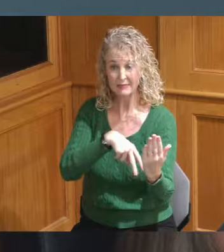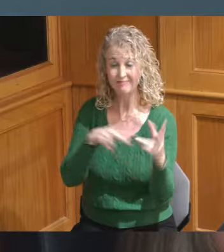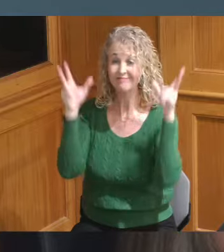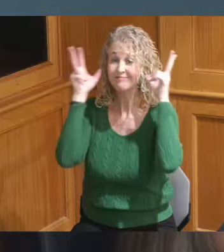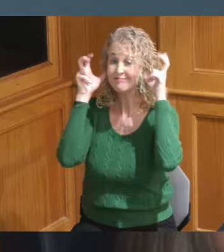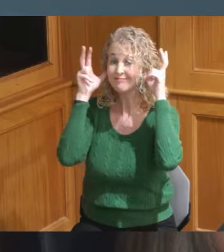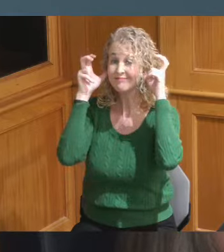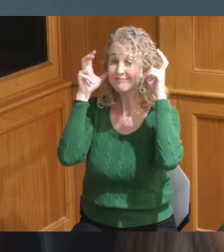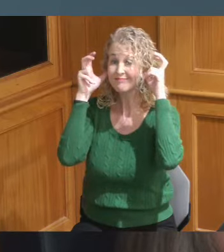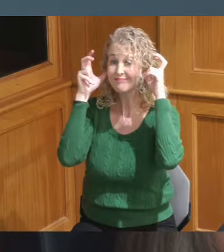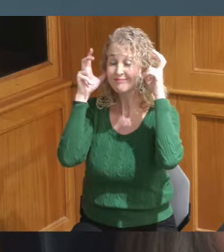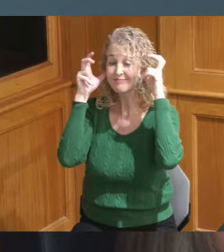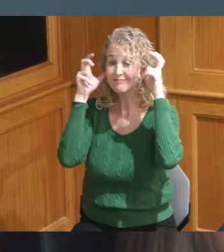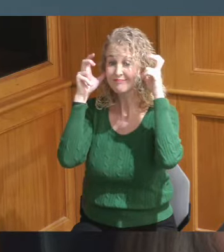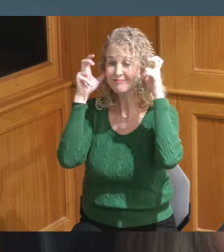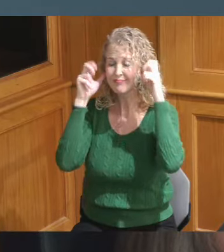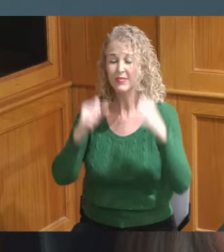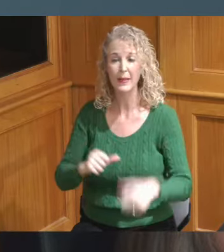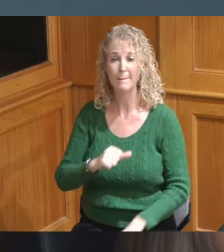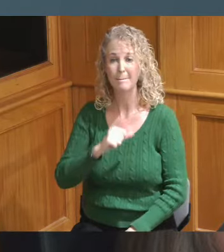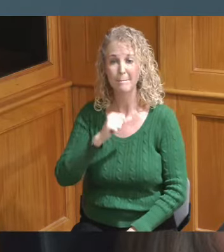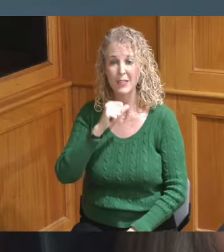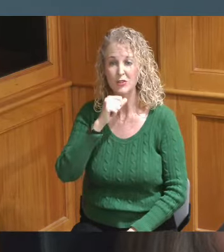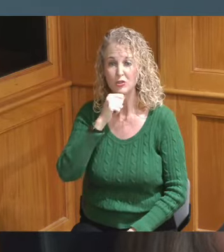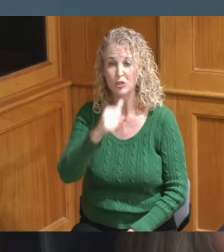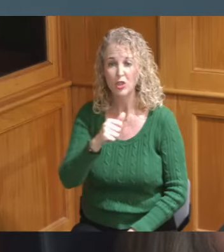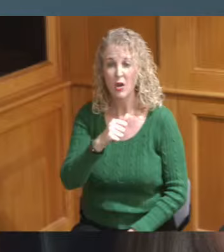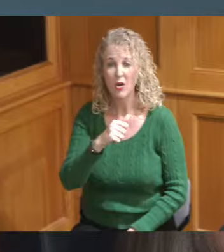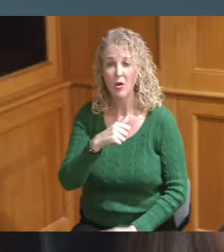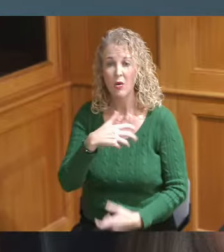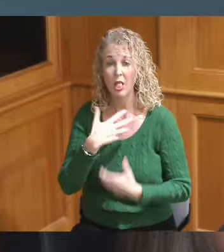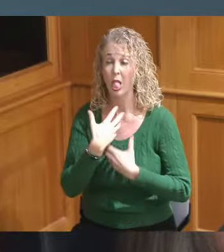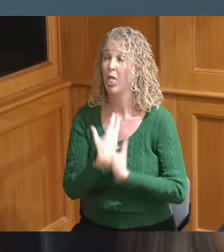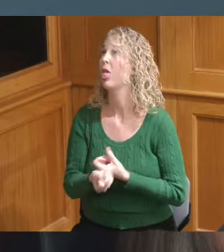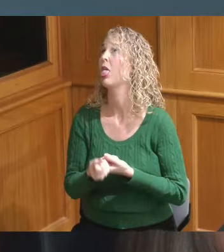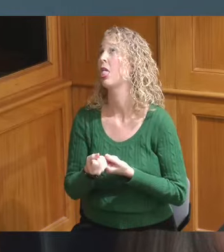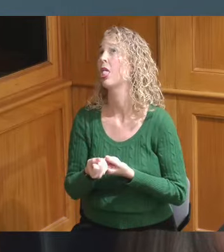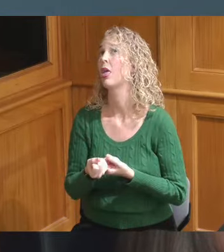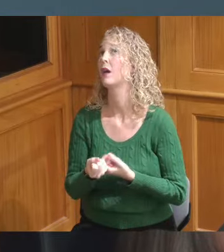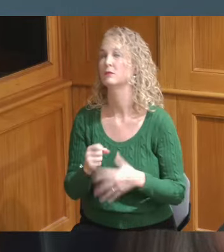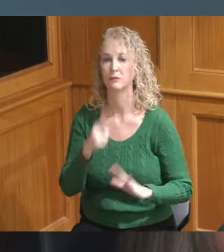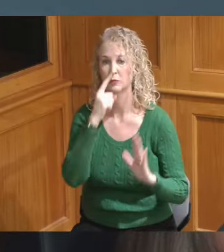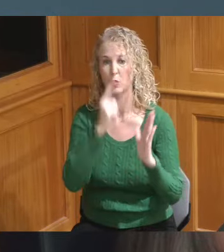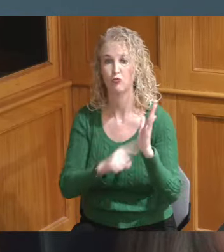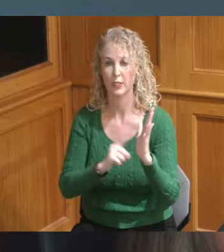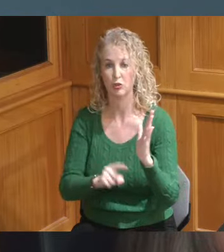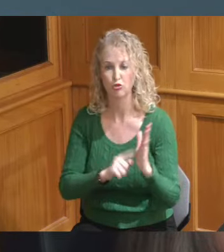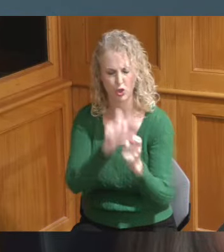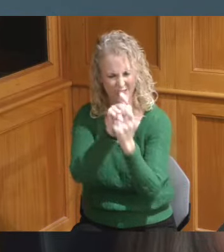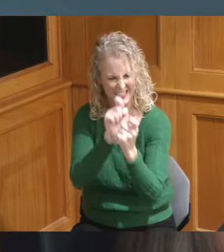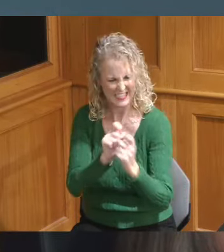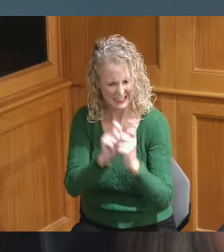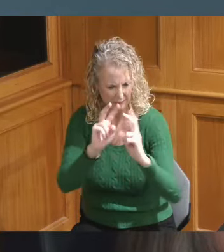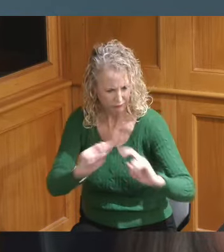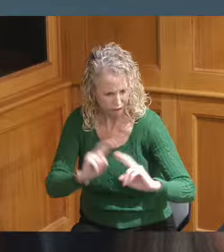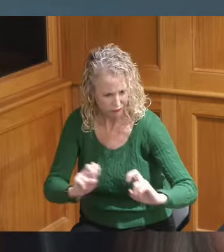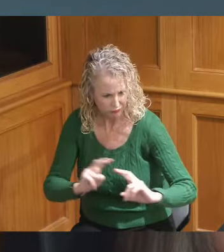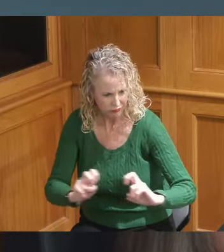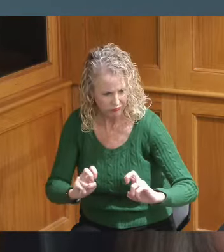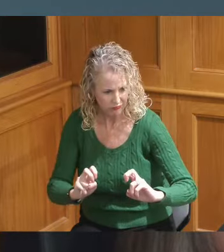but don't take everything that we say. research it, look at the details. not only listen but hear